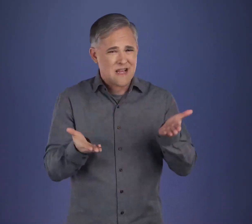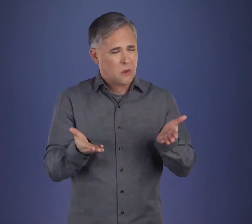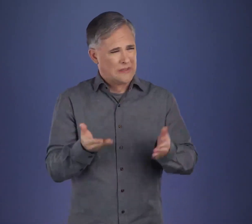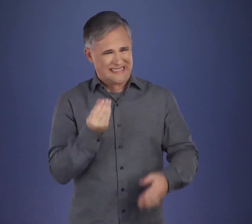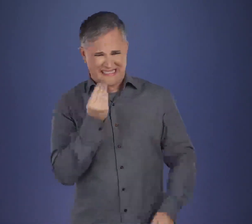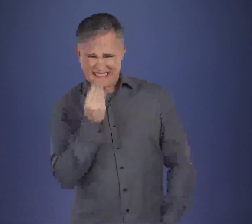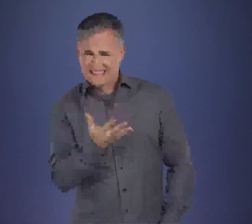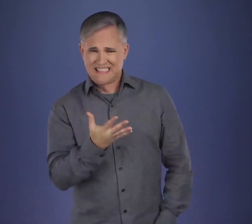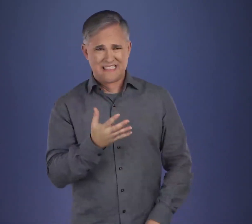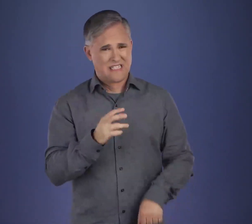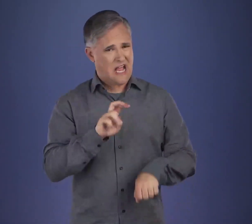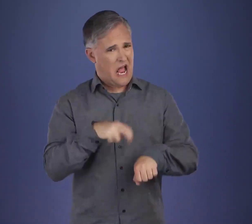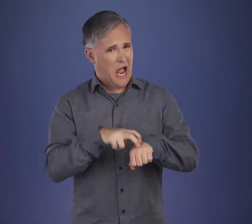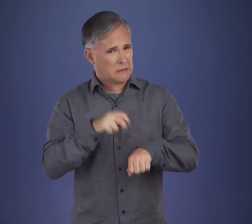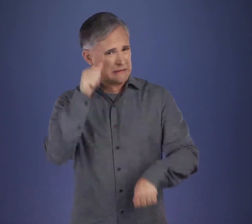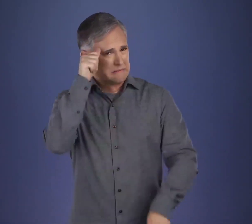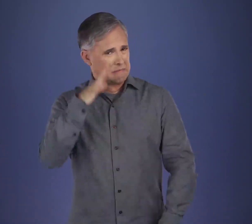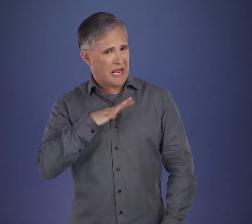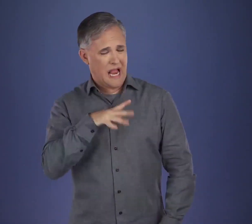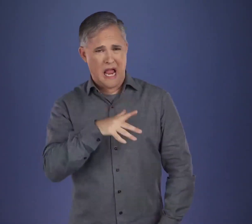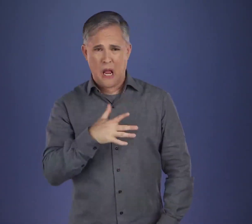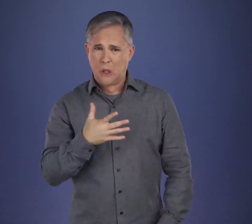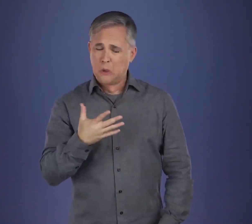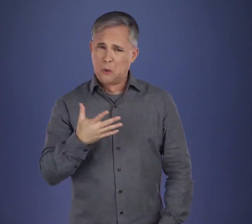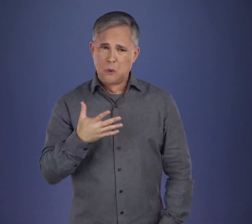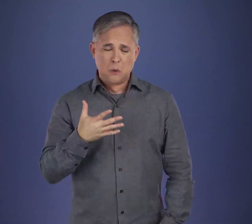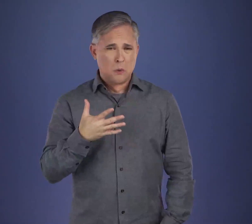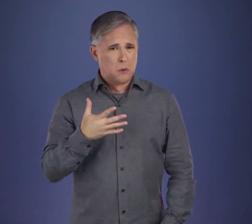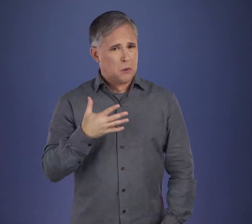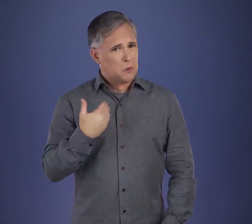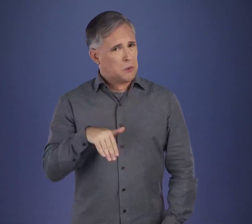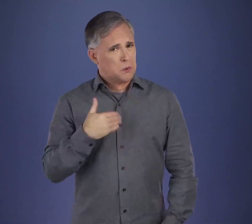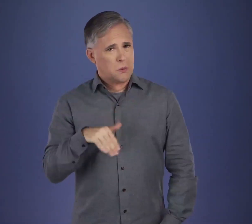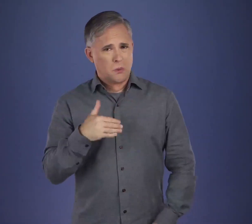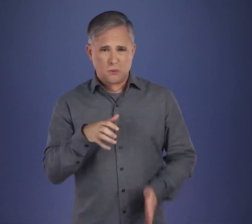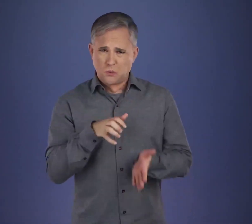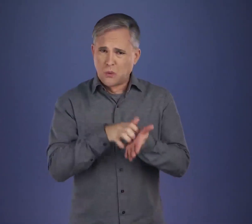But he’s an awfully tough Irishman. I never saw a man so obstinate.